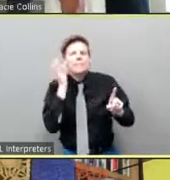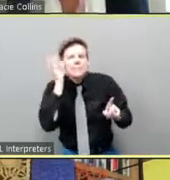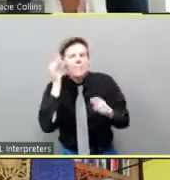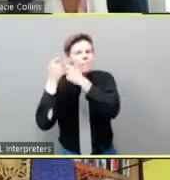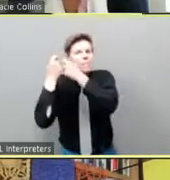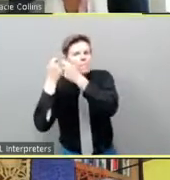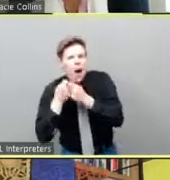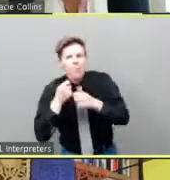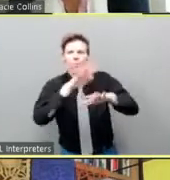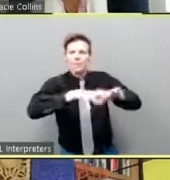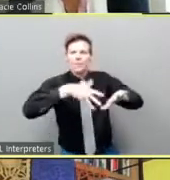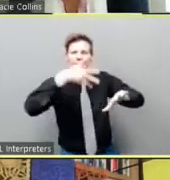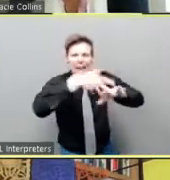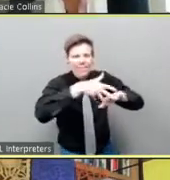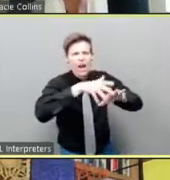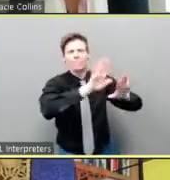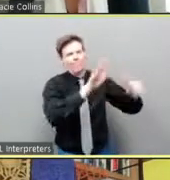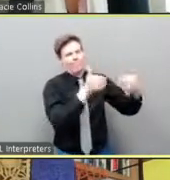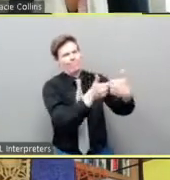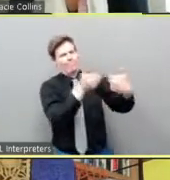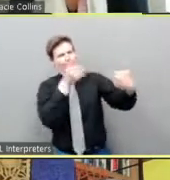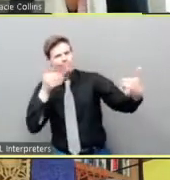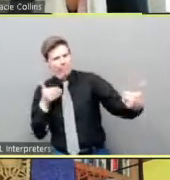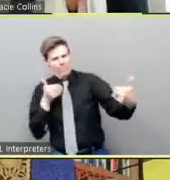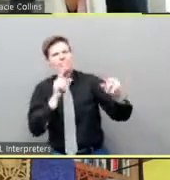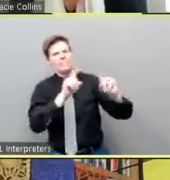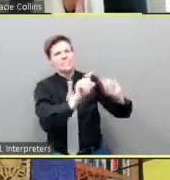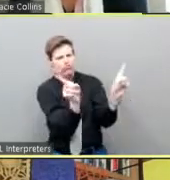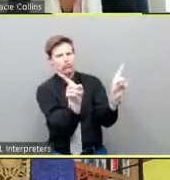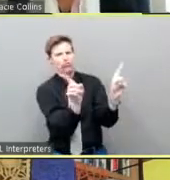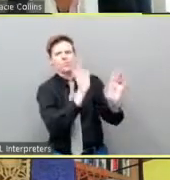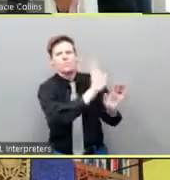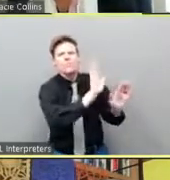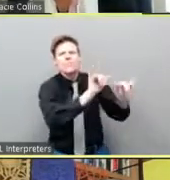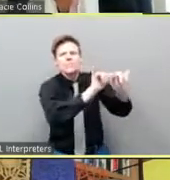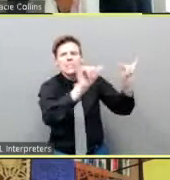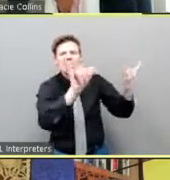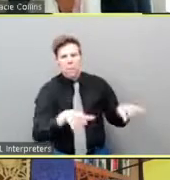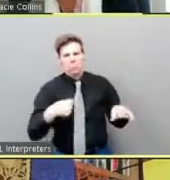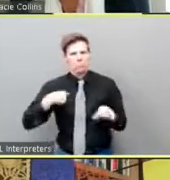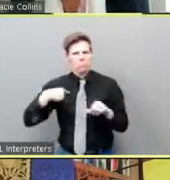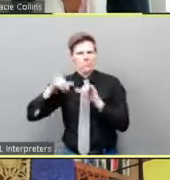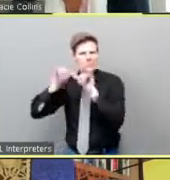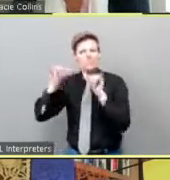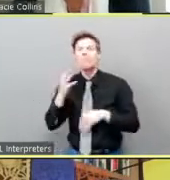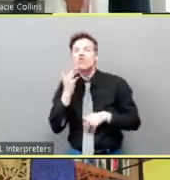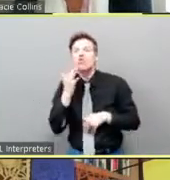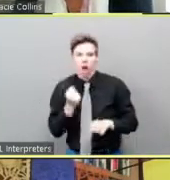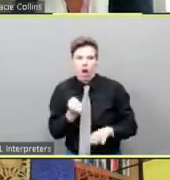Next slide. So I want to highlight the populations. We're gonna be moving to include in our